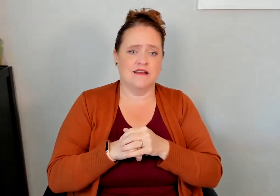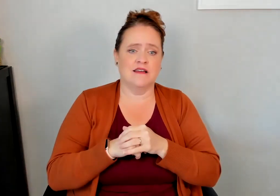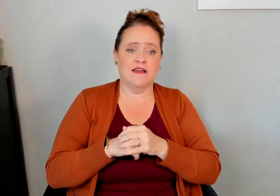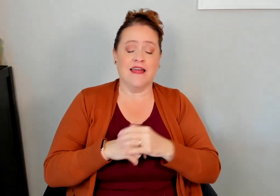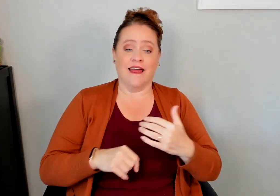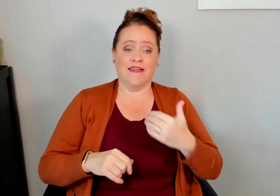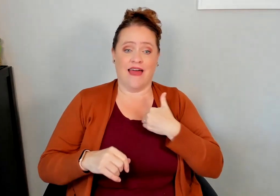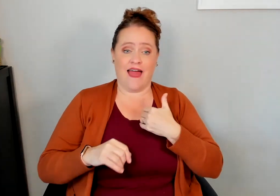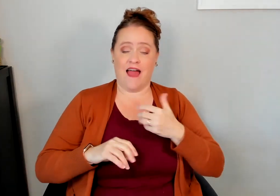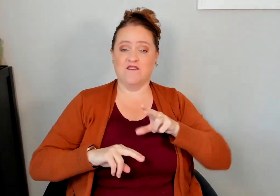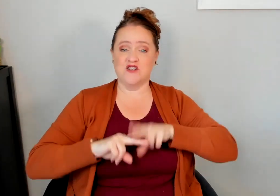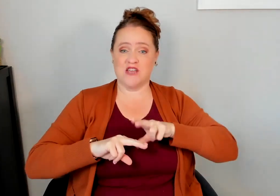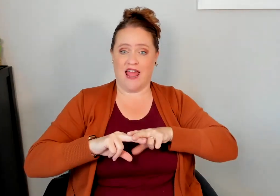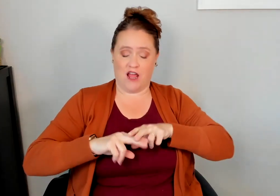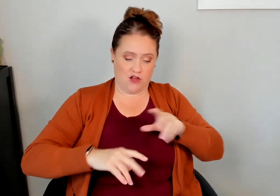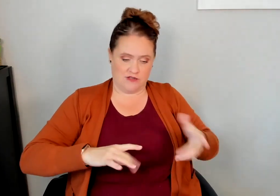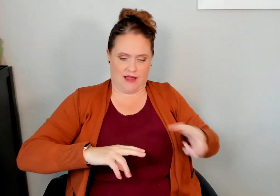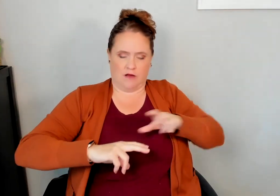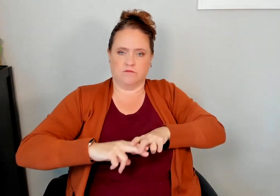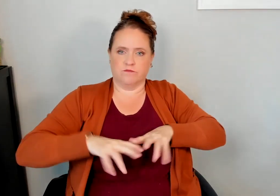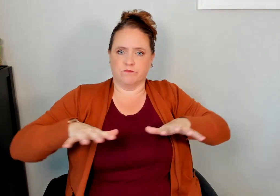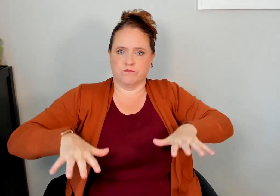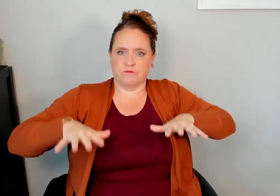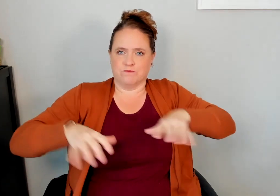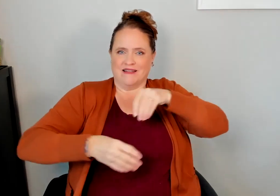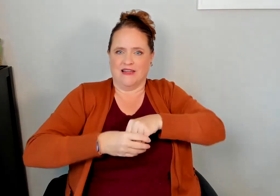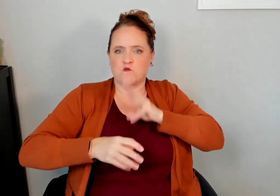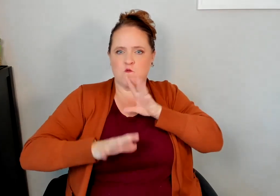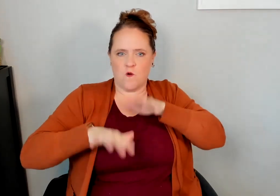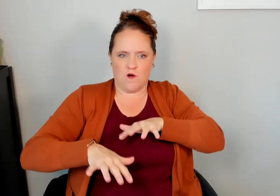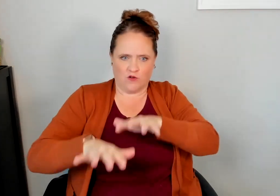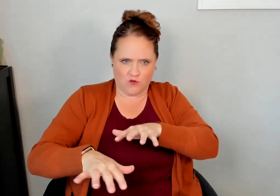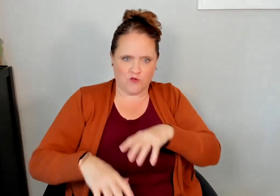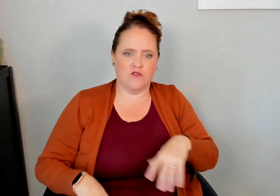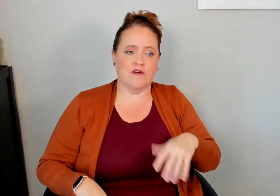they have floating chairs that where you can sit out in the ocean